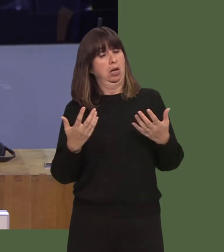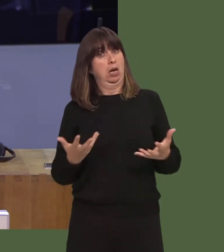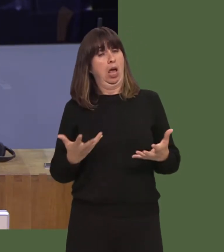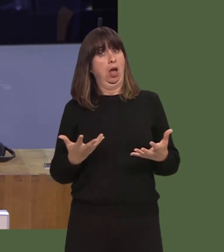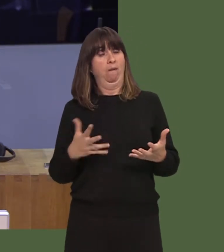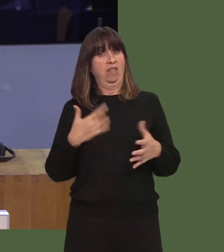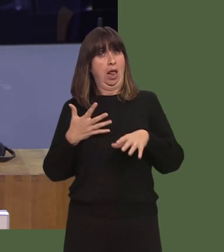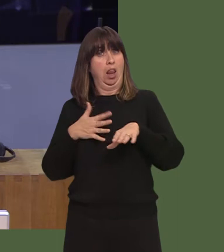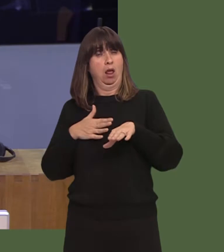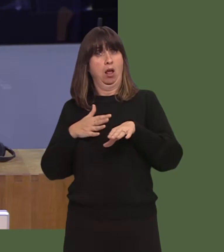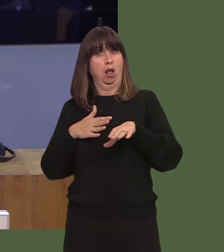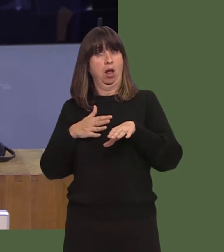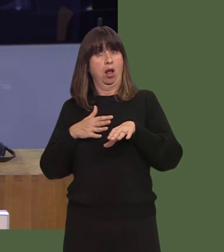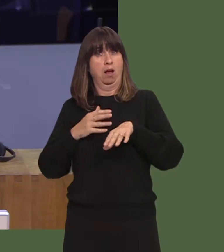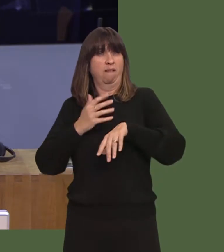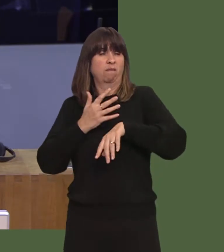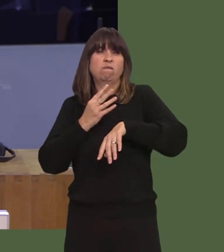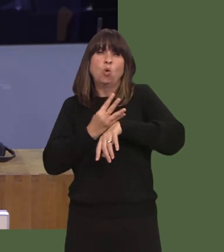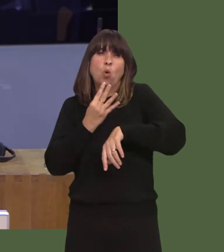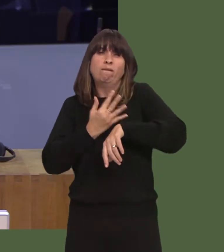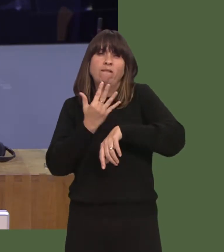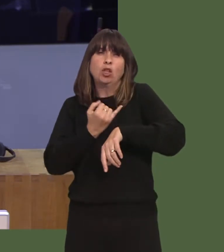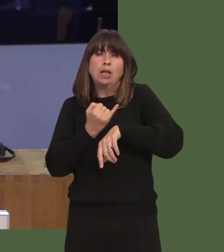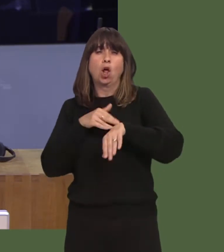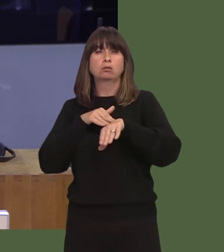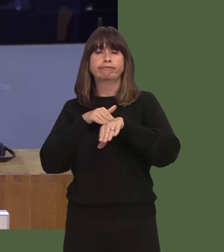of virtual gridlock at rush hour in many areas of Wales.